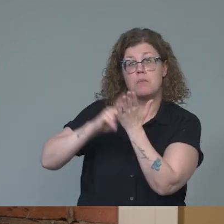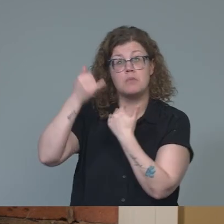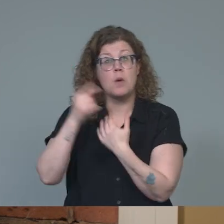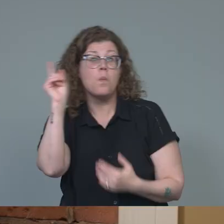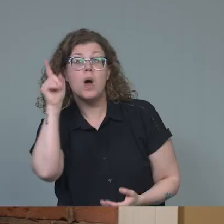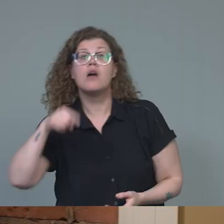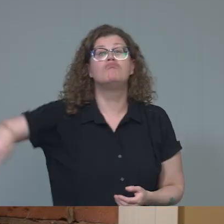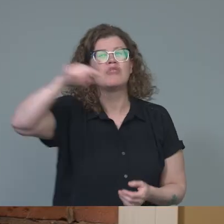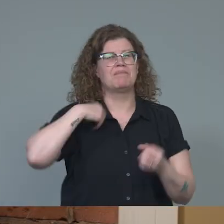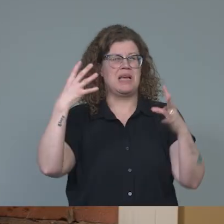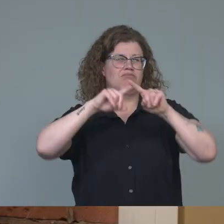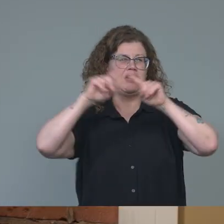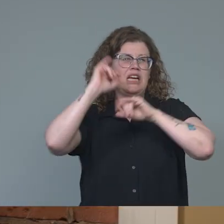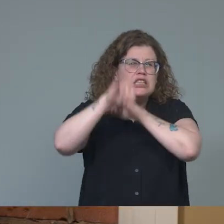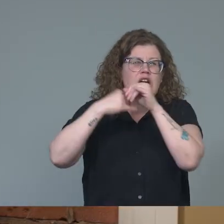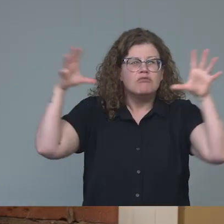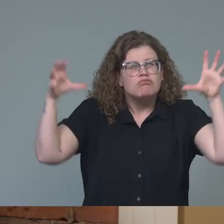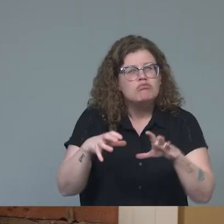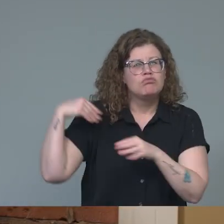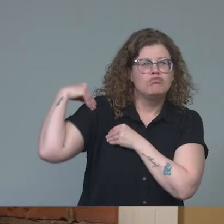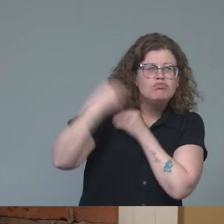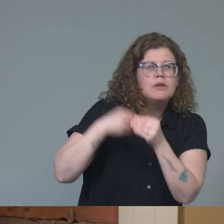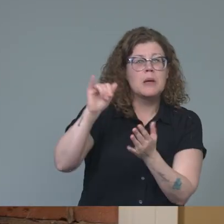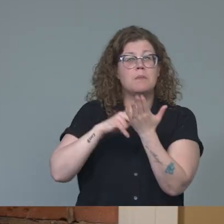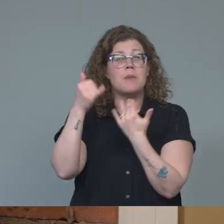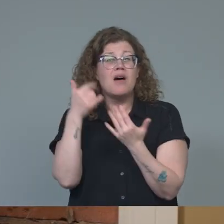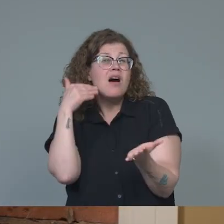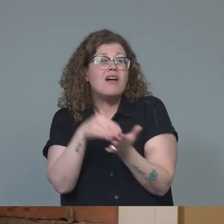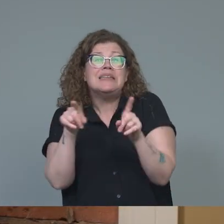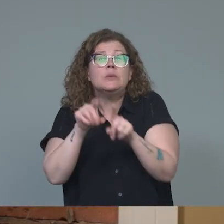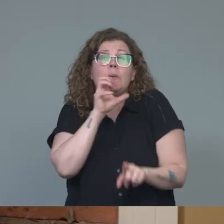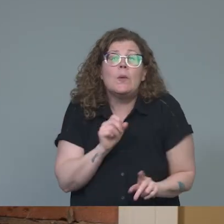a meaningful project. Often community cultural development is done with a little bit more of